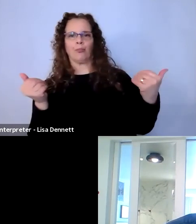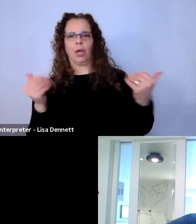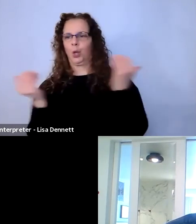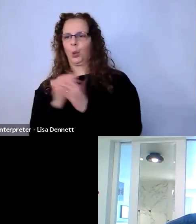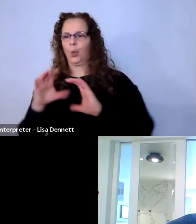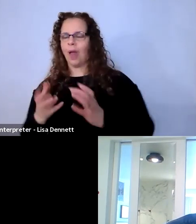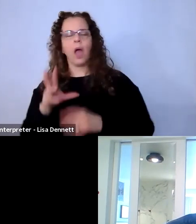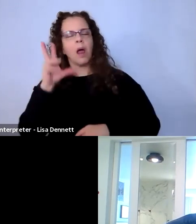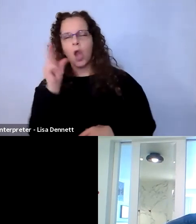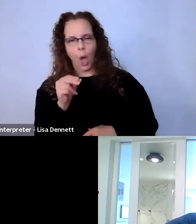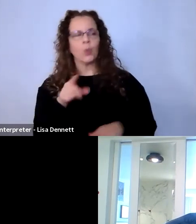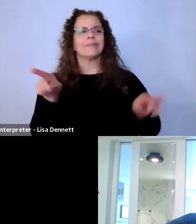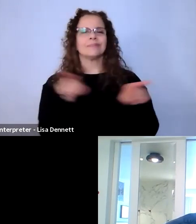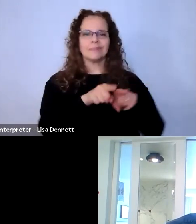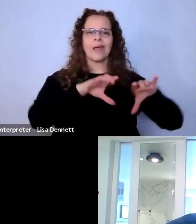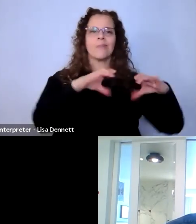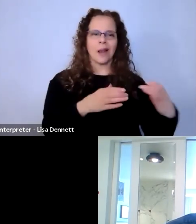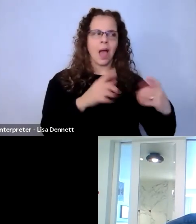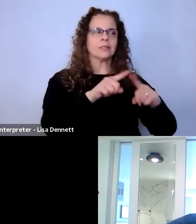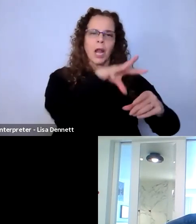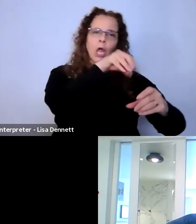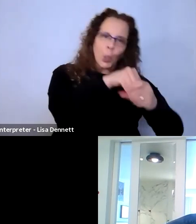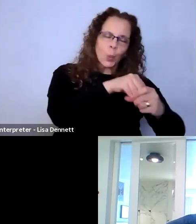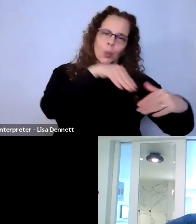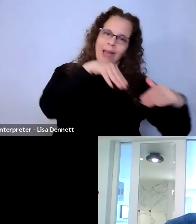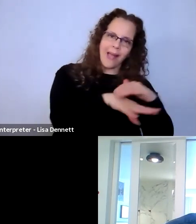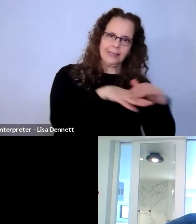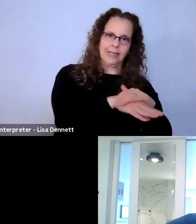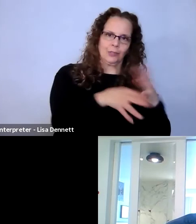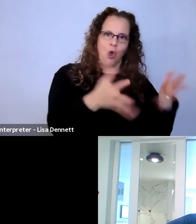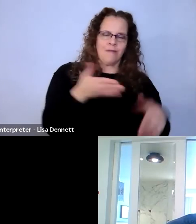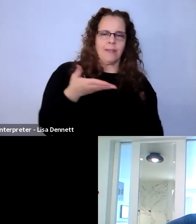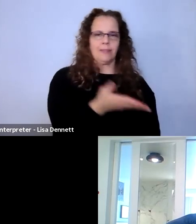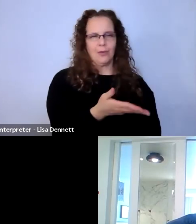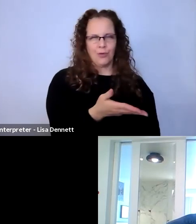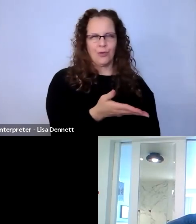part and parcel of your design your build and so that's what teach access is about.